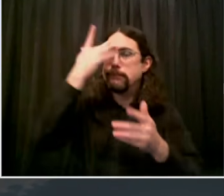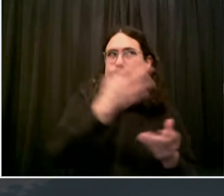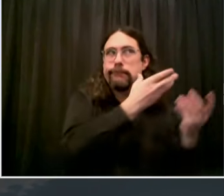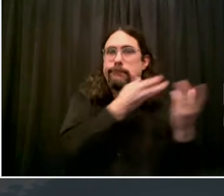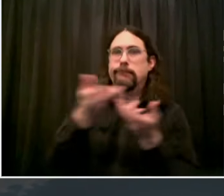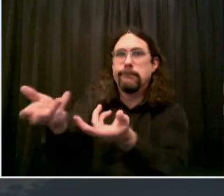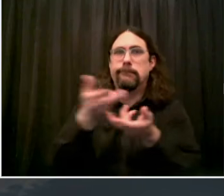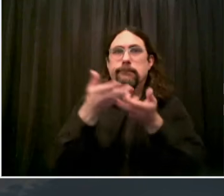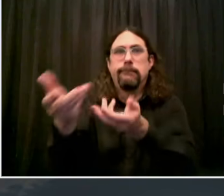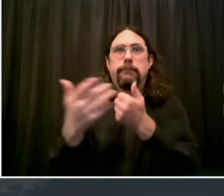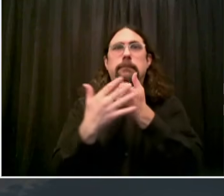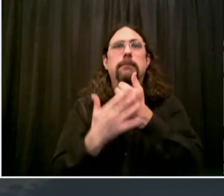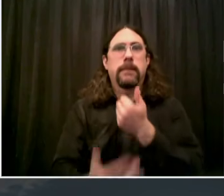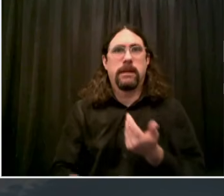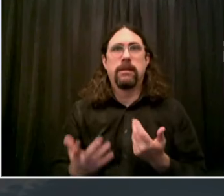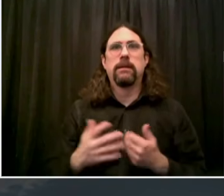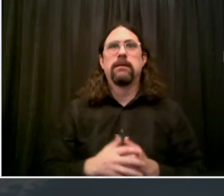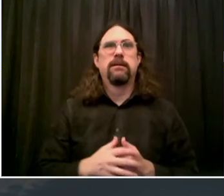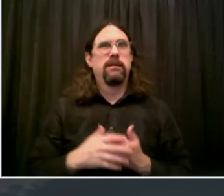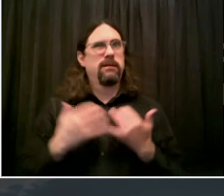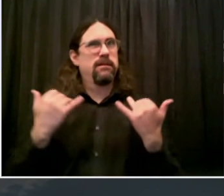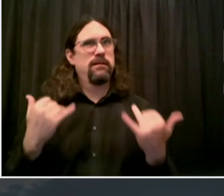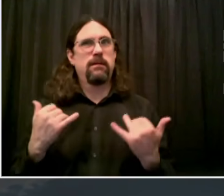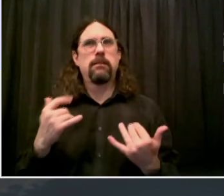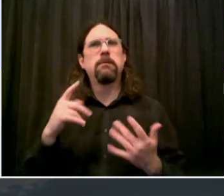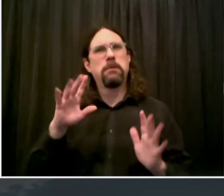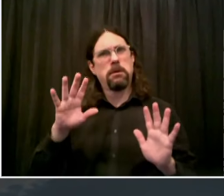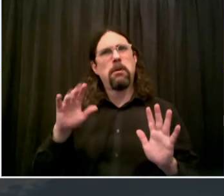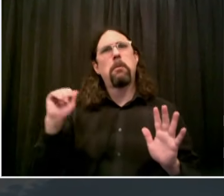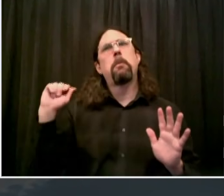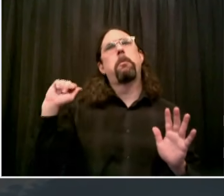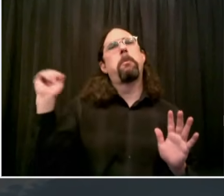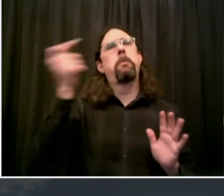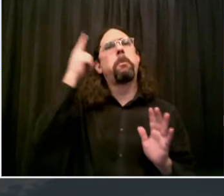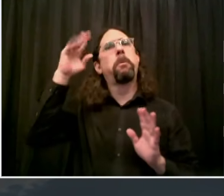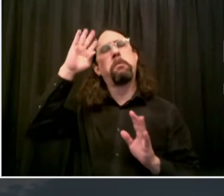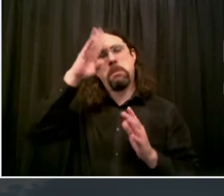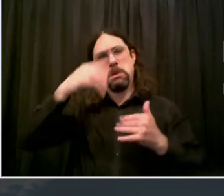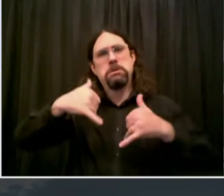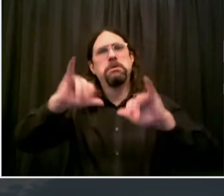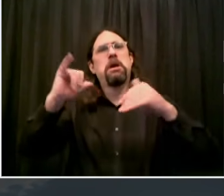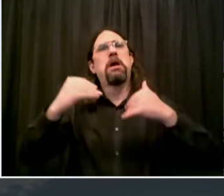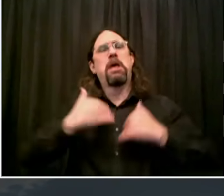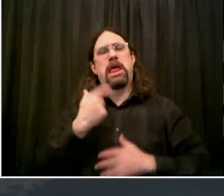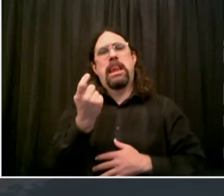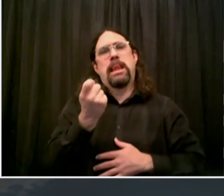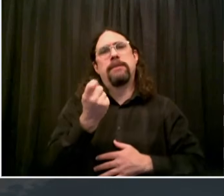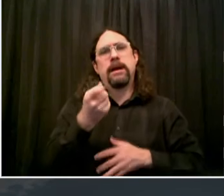DONATIONS. EACH HOSPITAL HAS SOME BLOOD ON HAND AS THEY NEED IT FOR EMERGENCIES AND